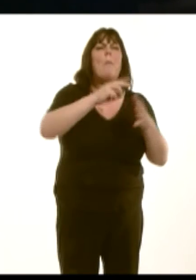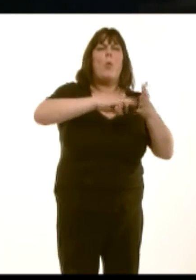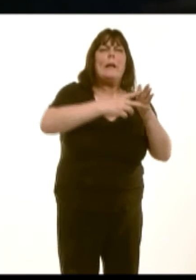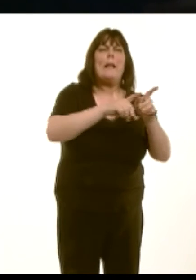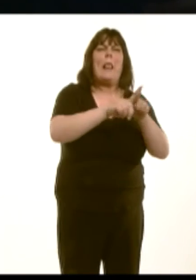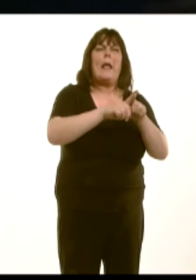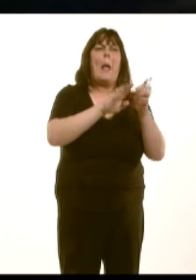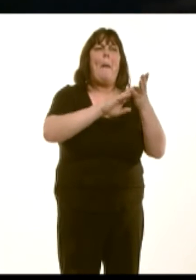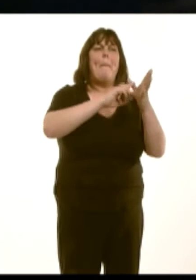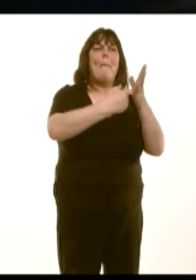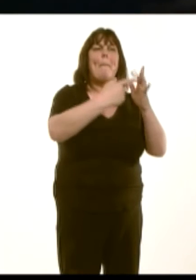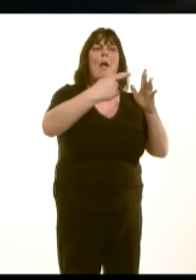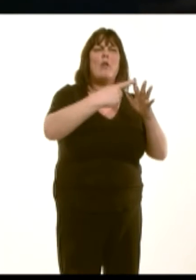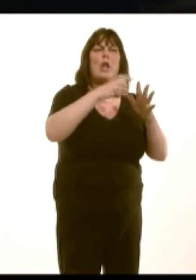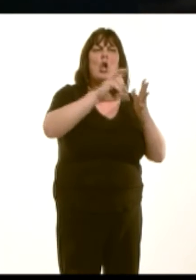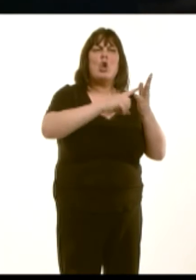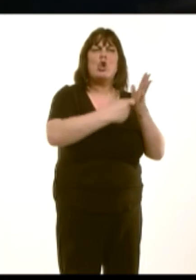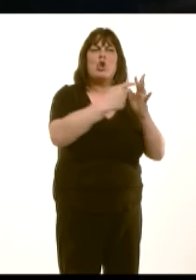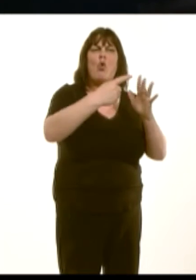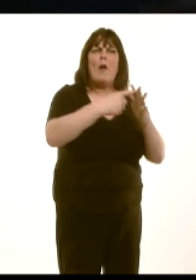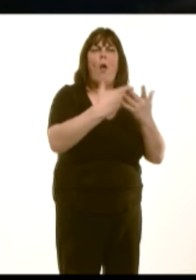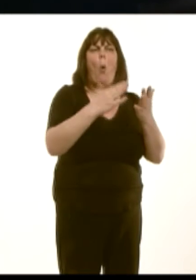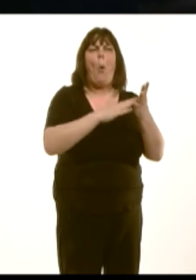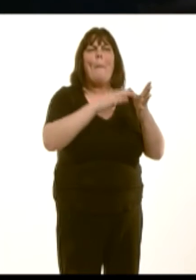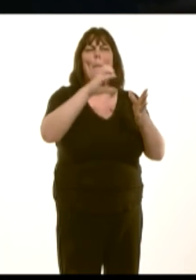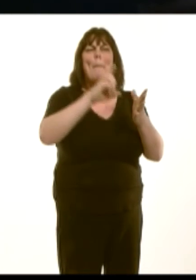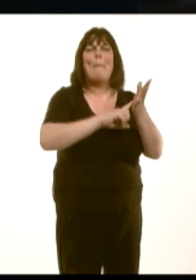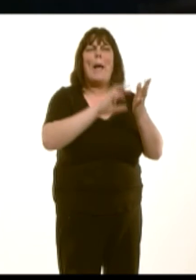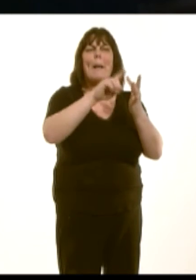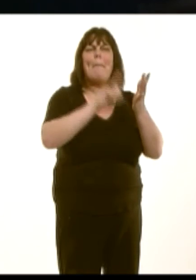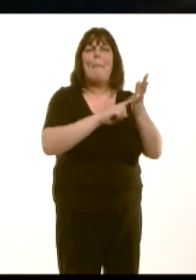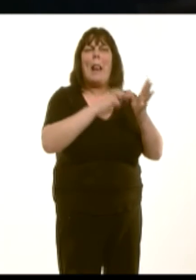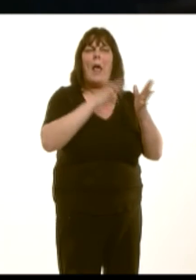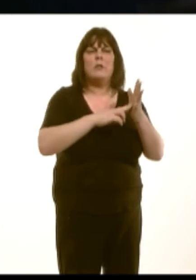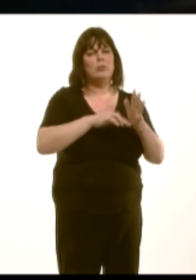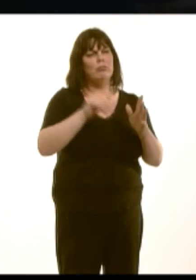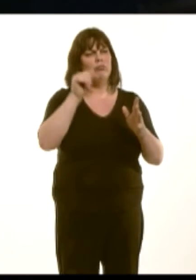and Macmillan, may have a degree of access to patientsí records, this particular charity didnít fall into that particular parameter.